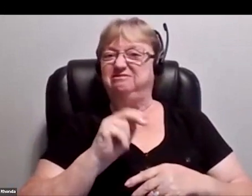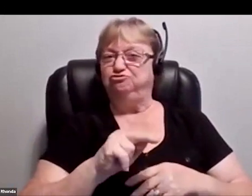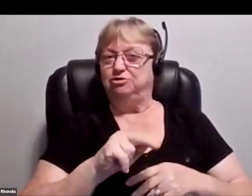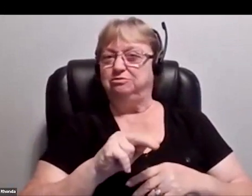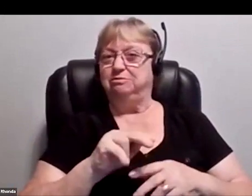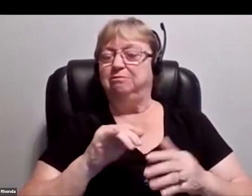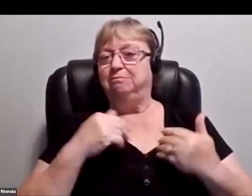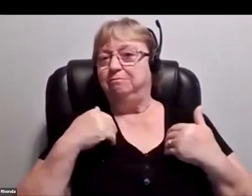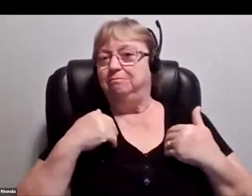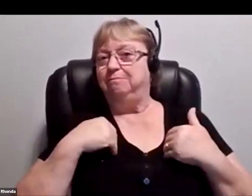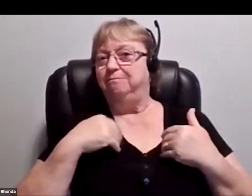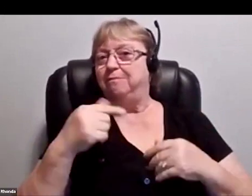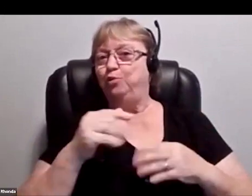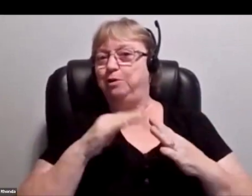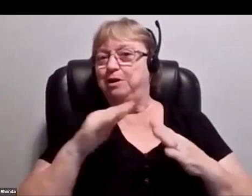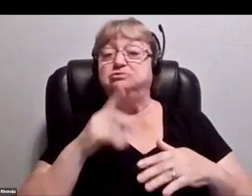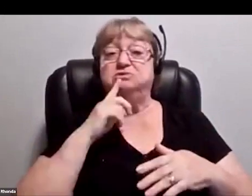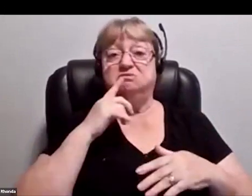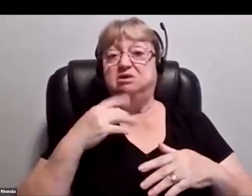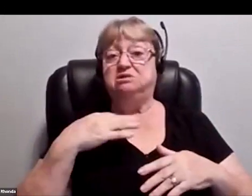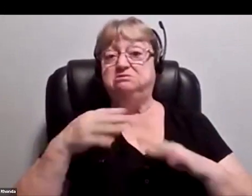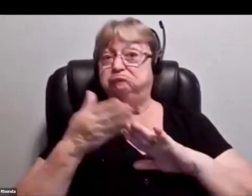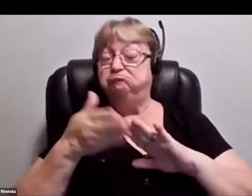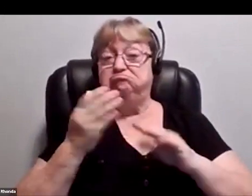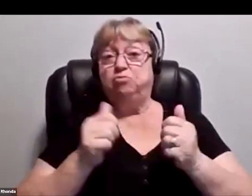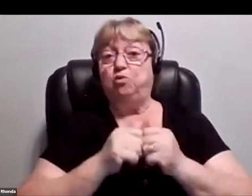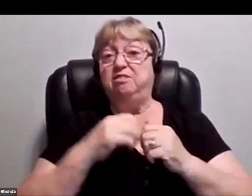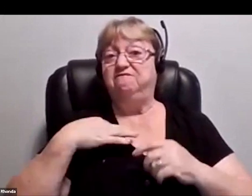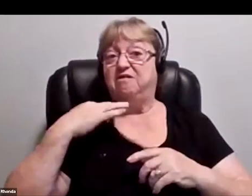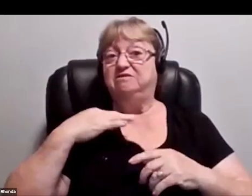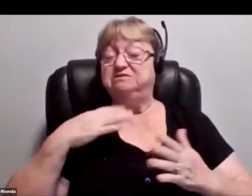It is really a volunteer-run basis, and we get sometimes up to 25 pounds